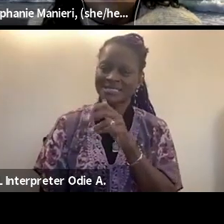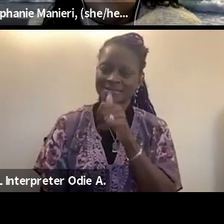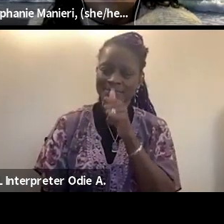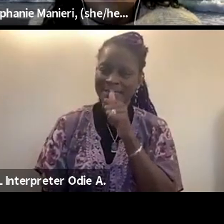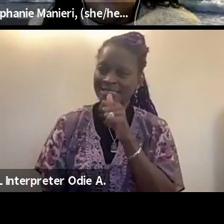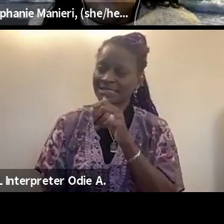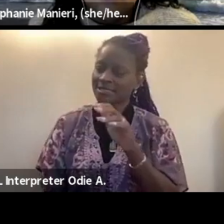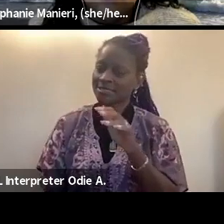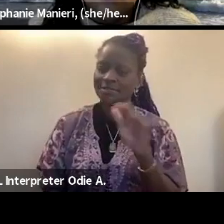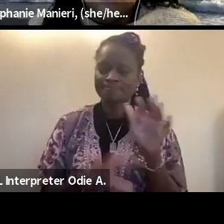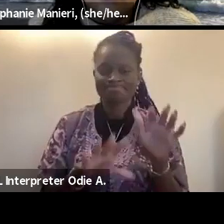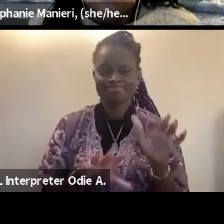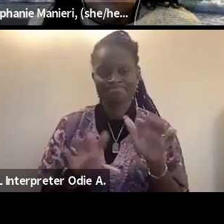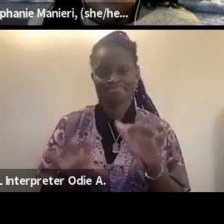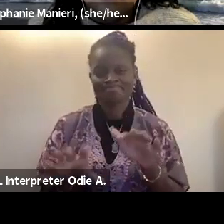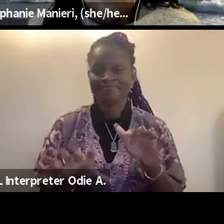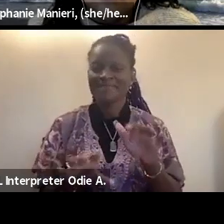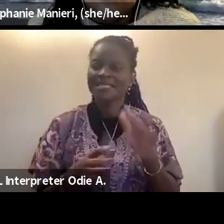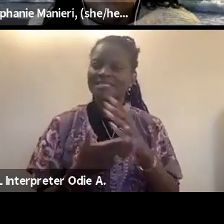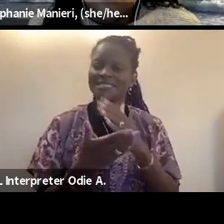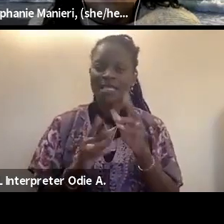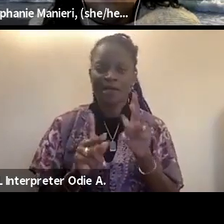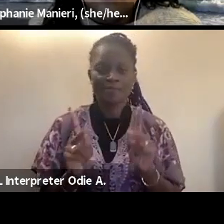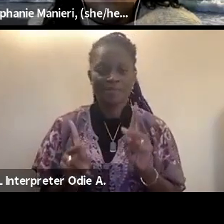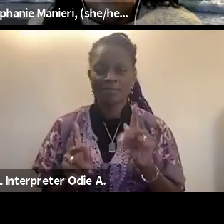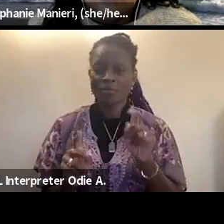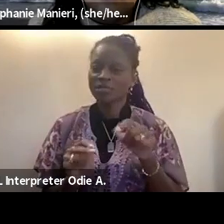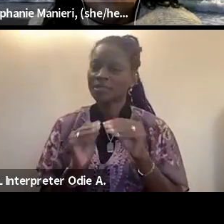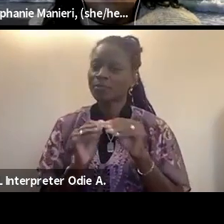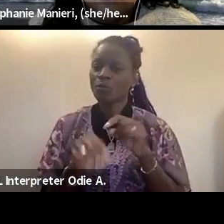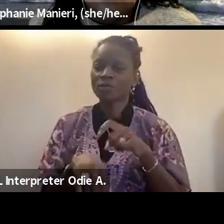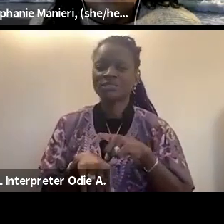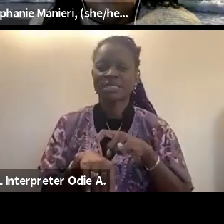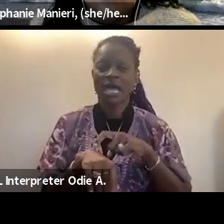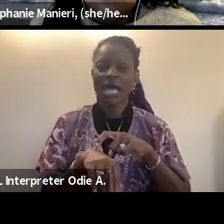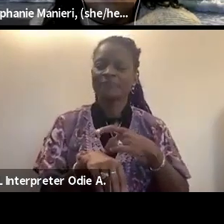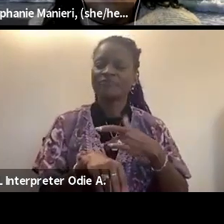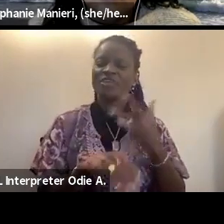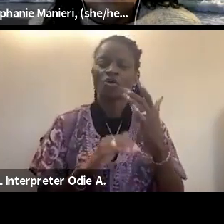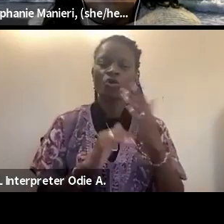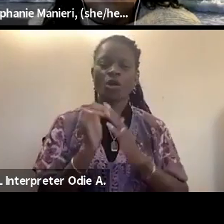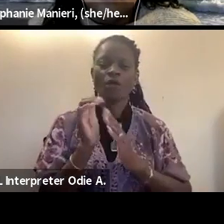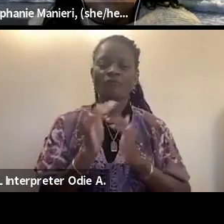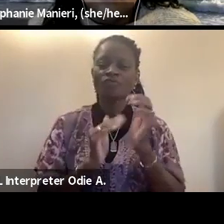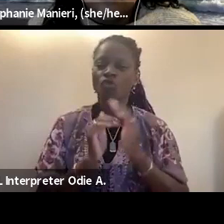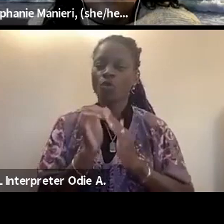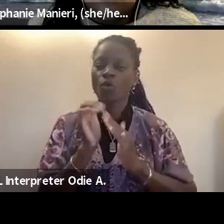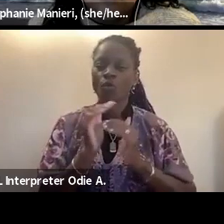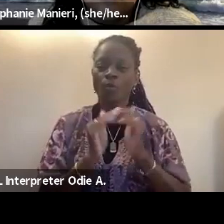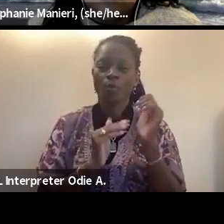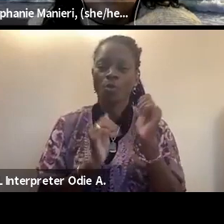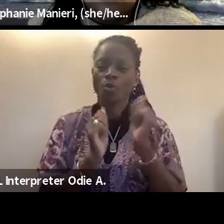and it takes some people time to become comfortable with the vaccine.